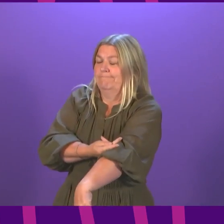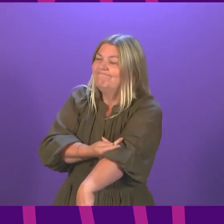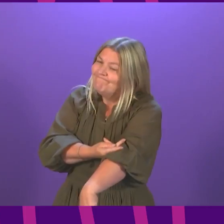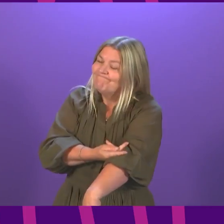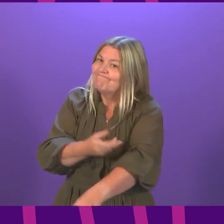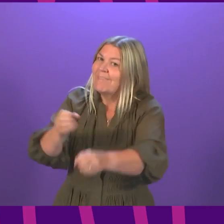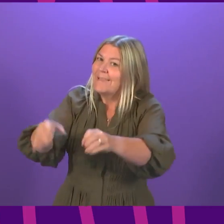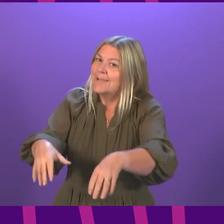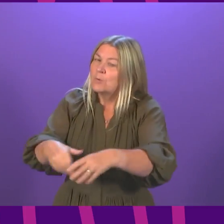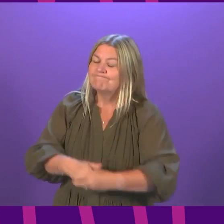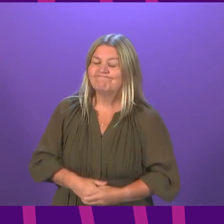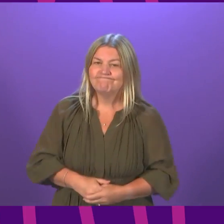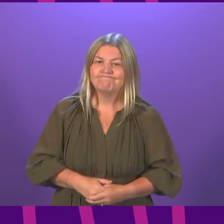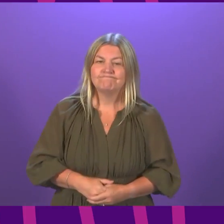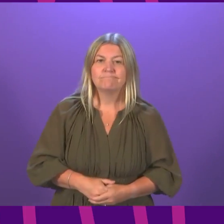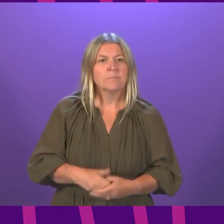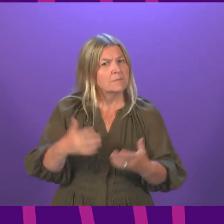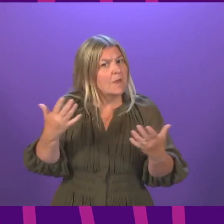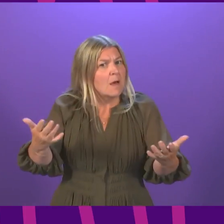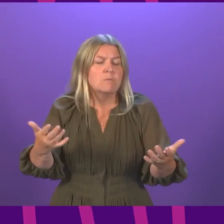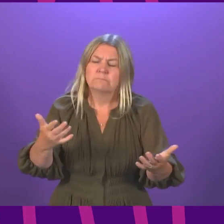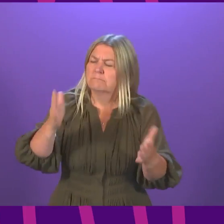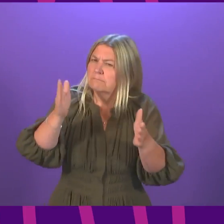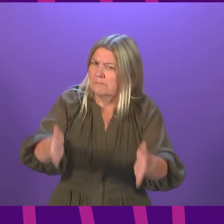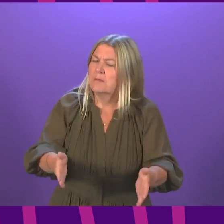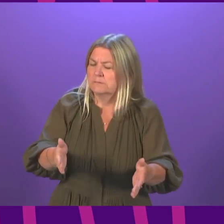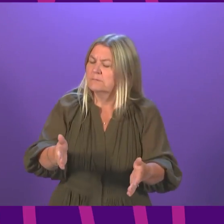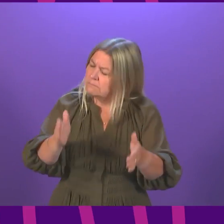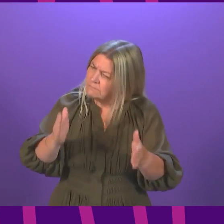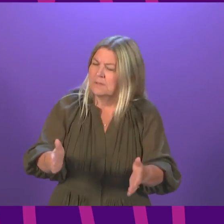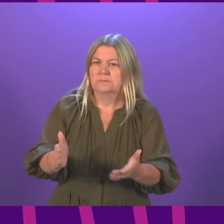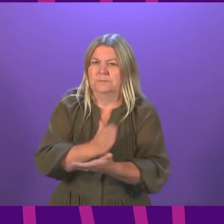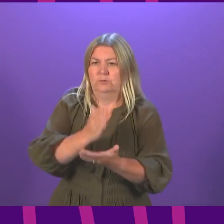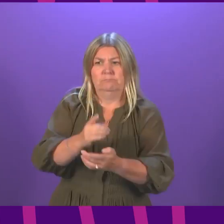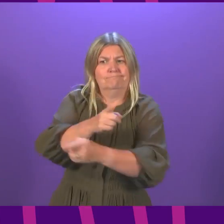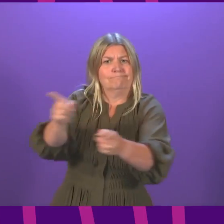than ever, we need to ensure that the experience of those living with problematic drug use